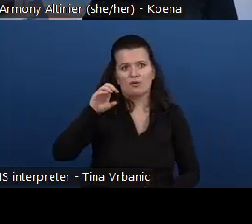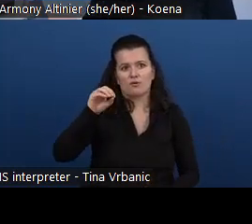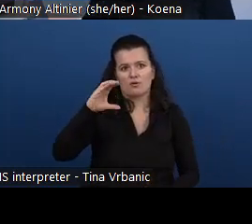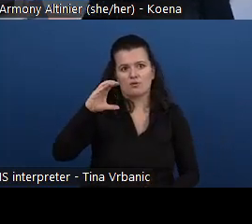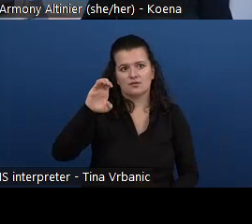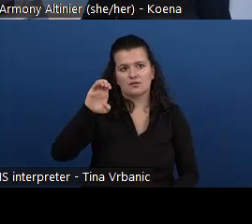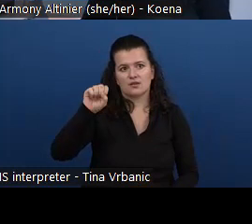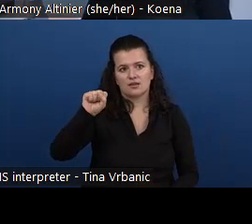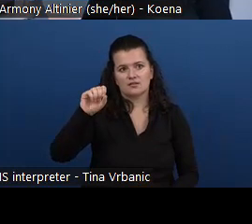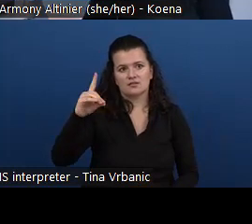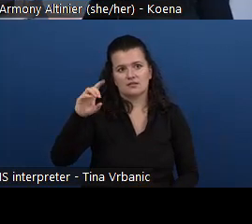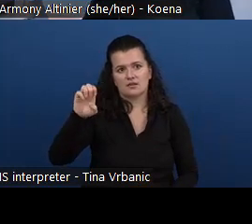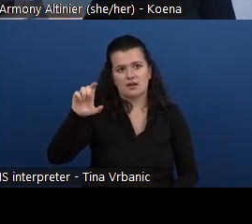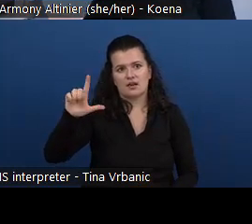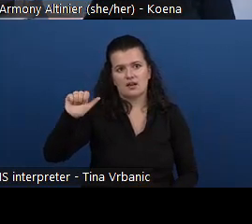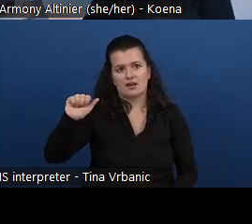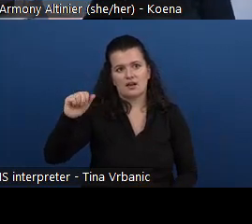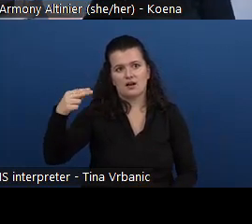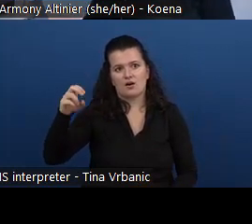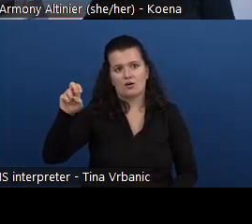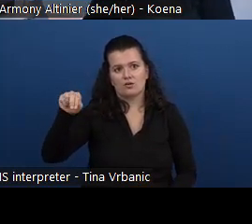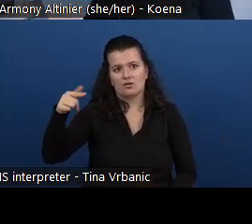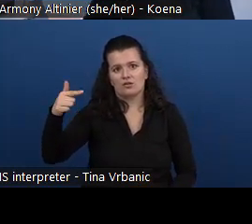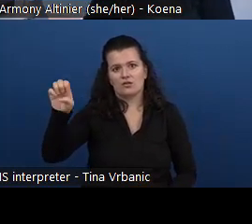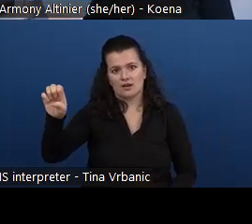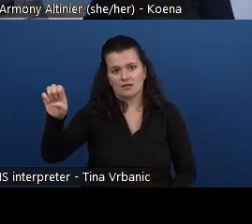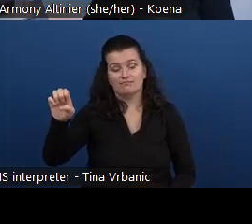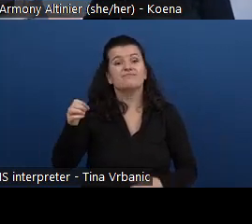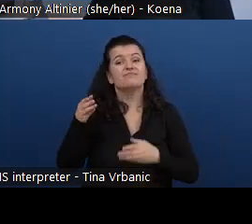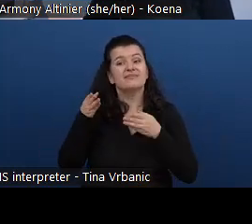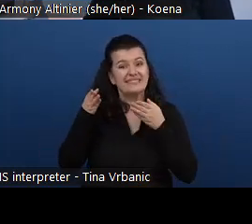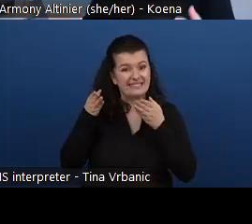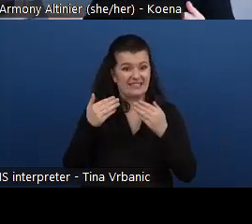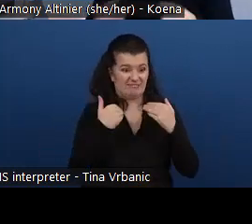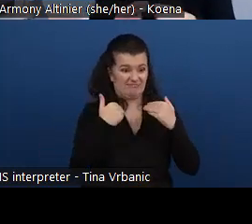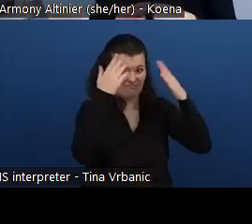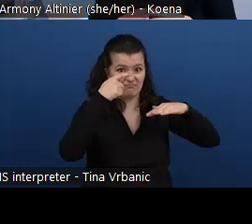#ProcesDeLaHonte.